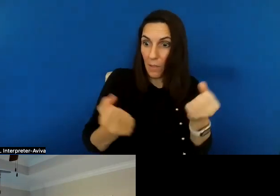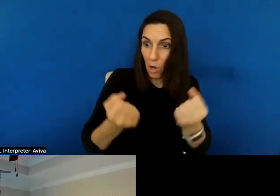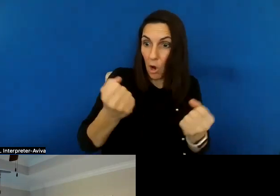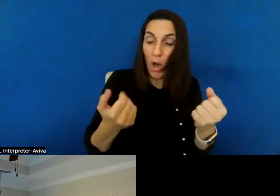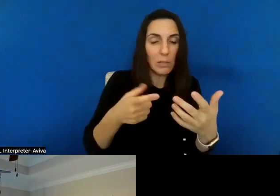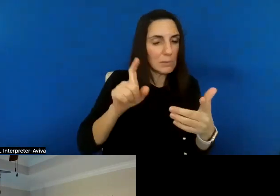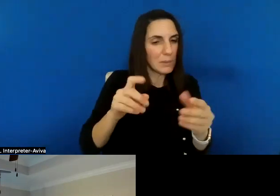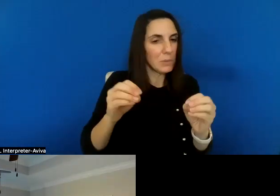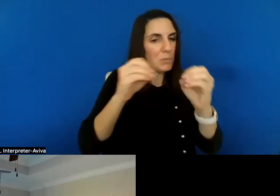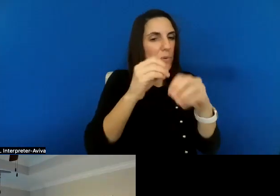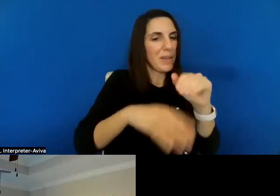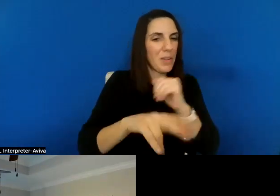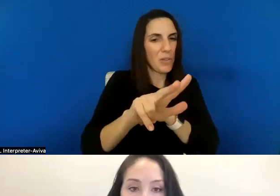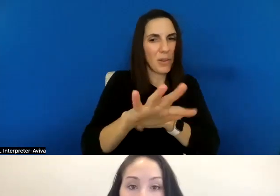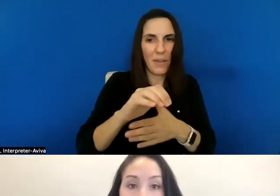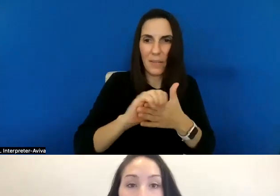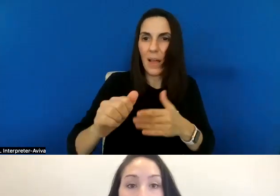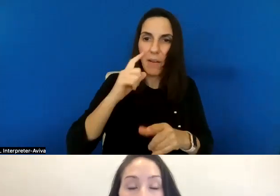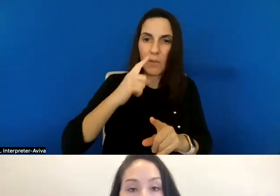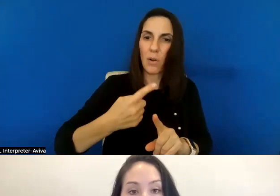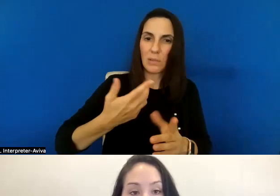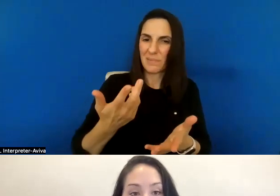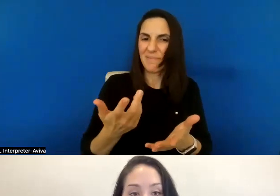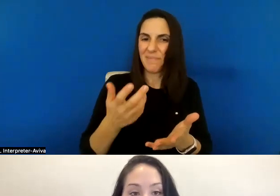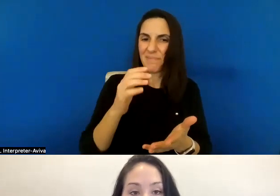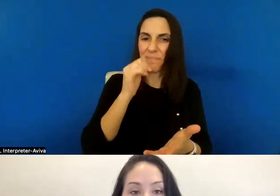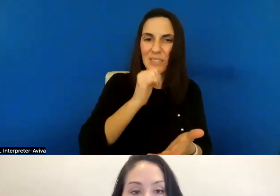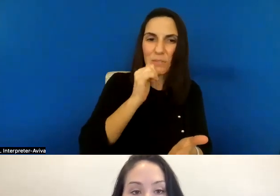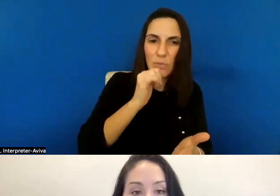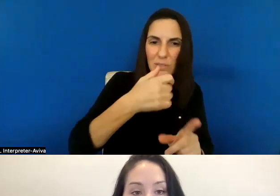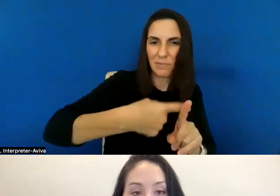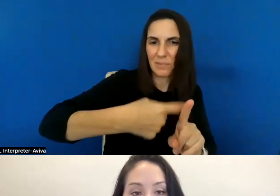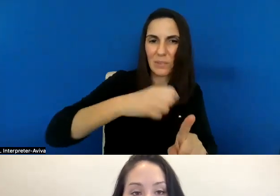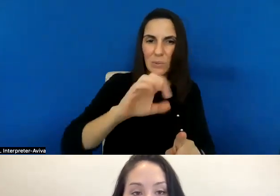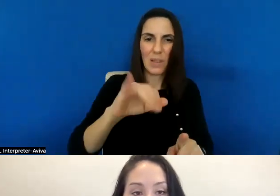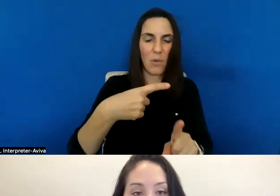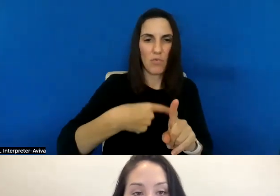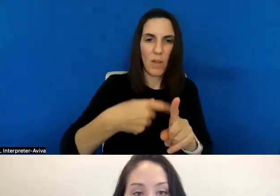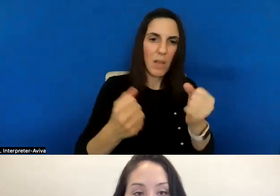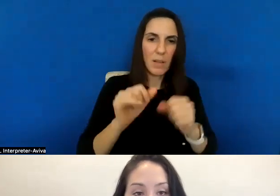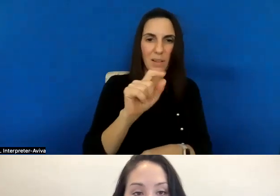for something of a 11:15:09 able body, person, so that rental vehicle was $120 a day. 11:15:13 Wow!